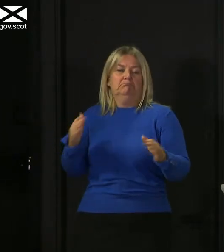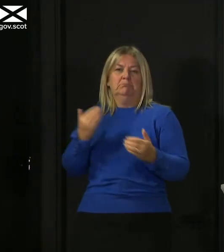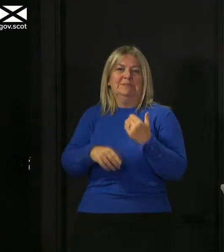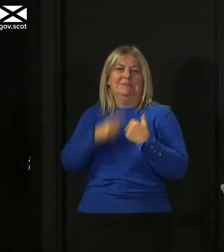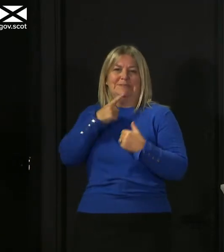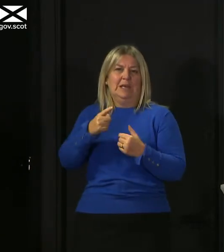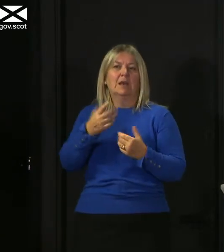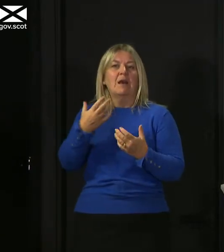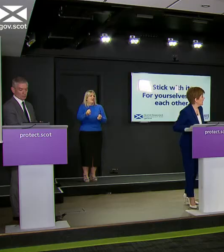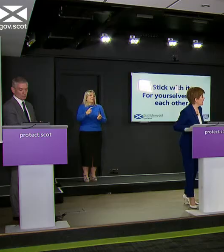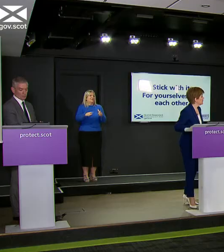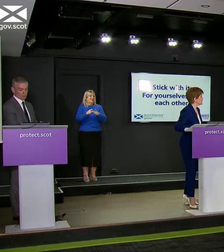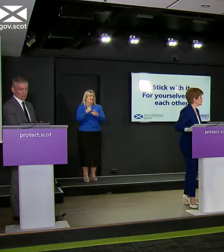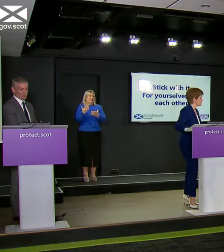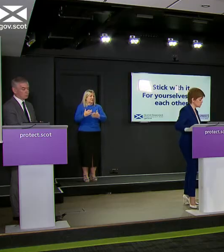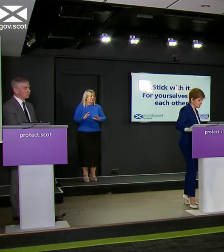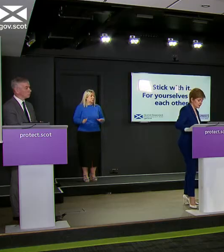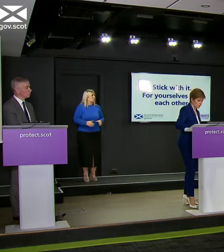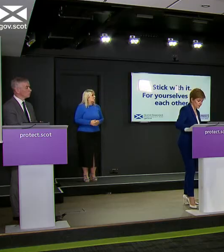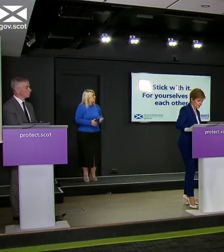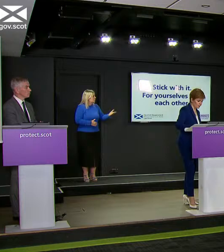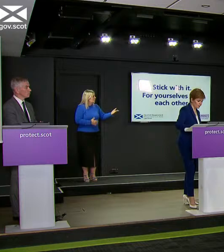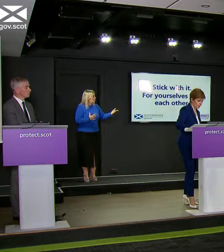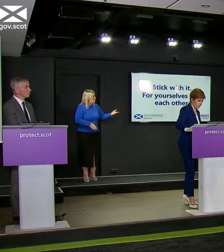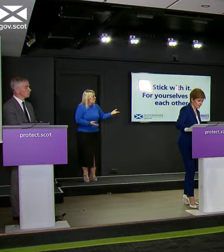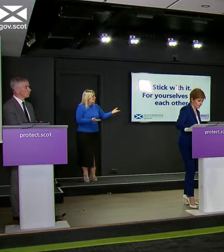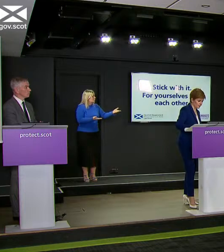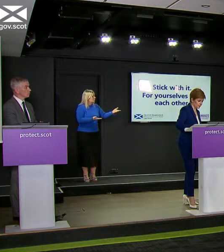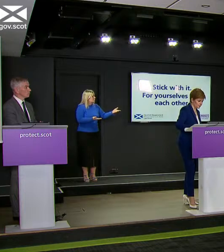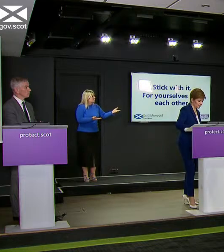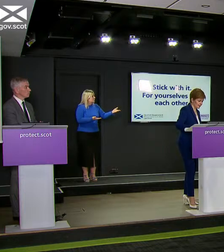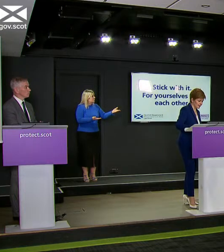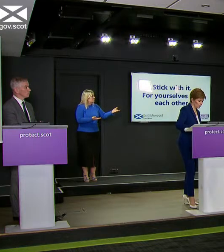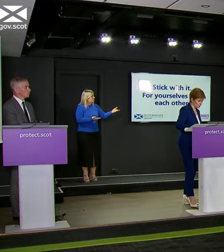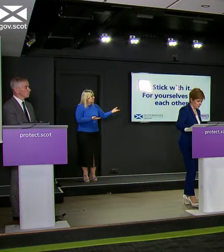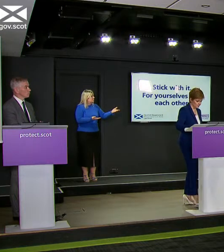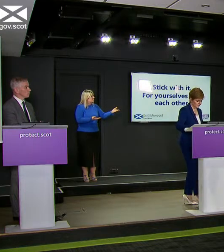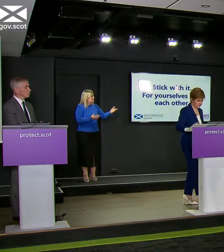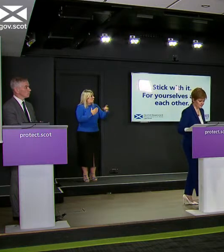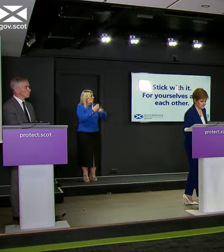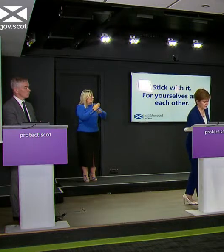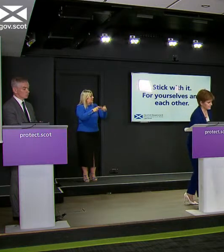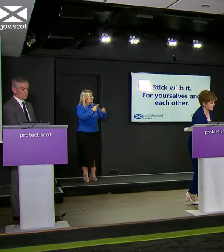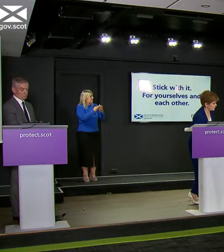at the time. Jeane, do you want to take on the point about older people and face coverings?